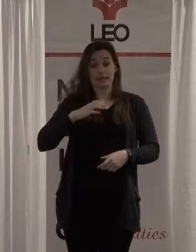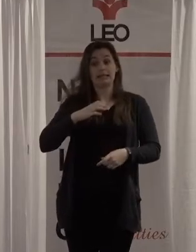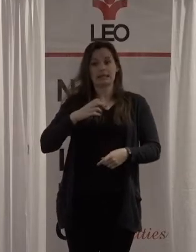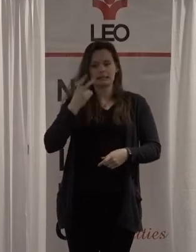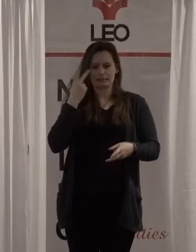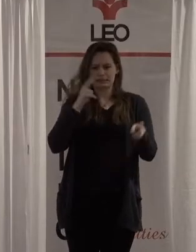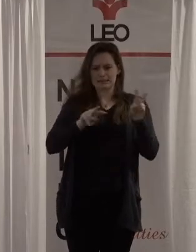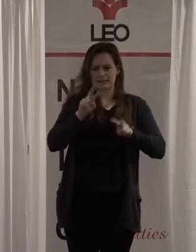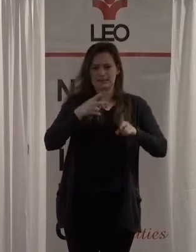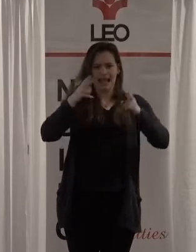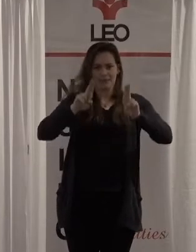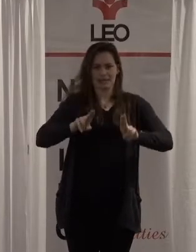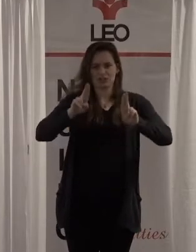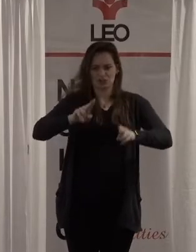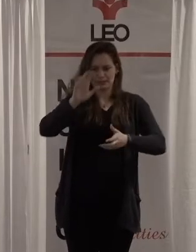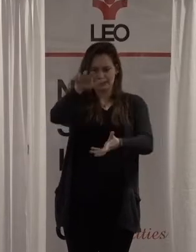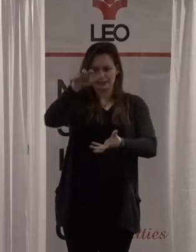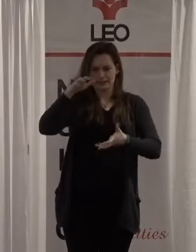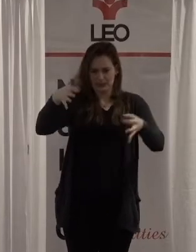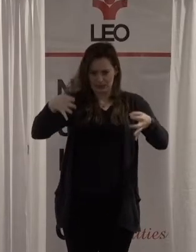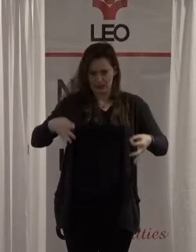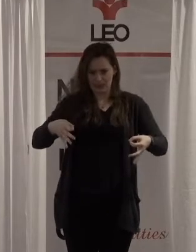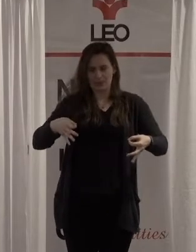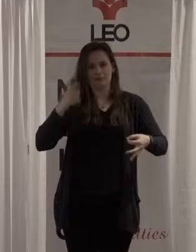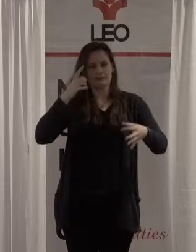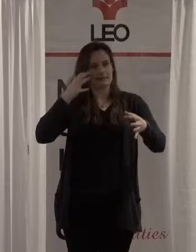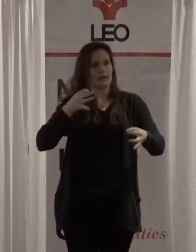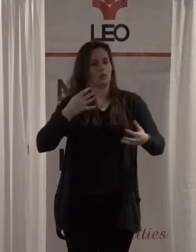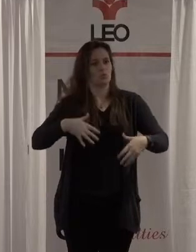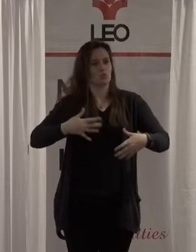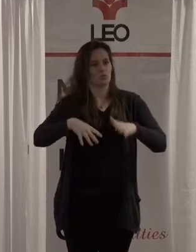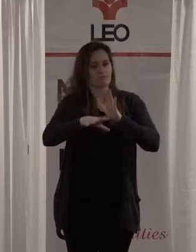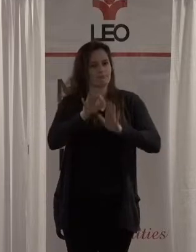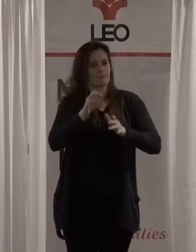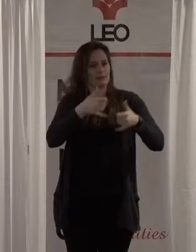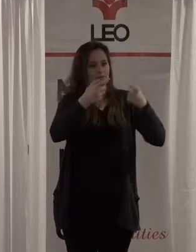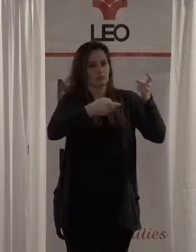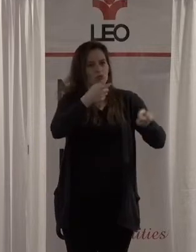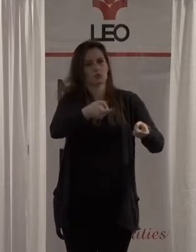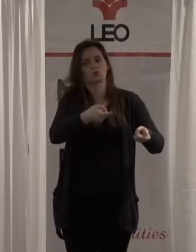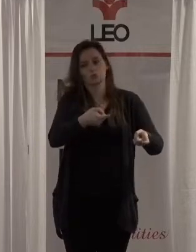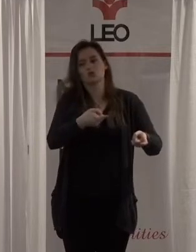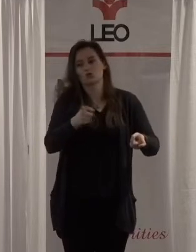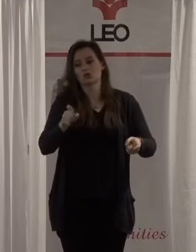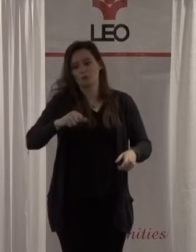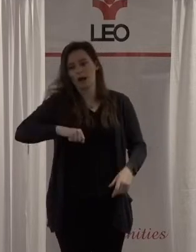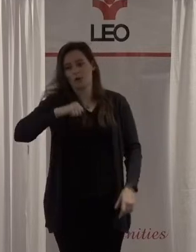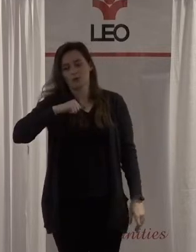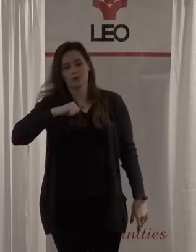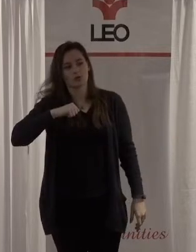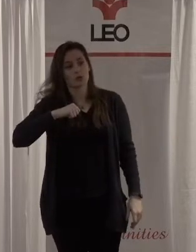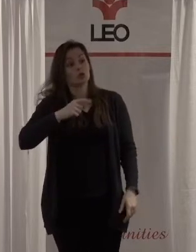AND YOU SHOULD BE PROUD OF YOUR LOVED ONES. SO, CAREGIVERS, FRIENDS AND LOVED ONES HERE TODAY,